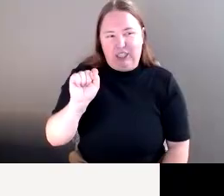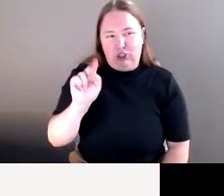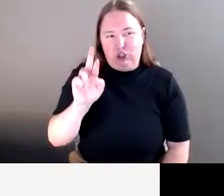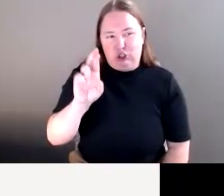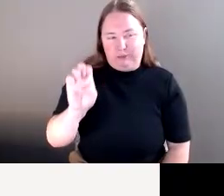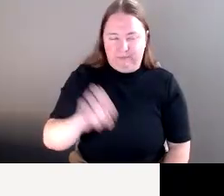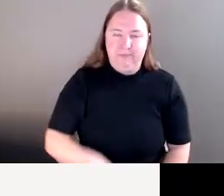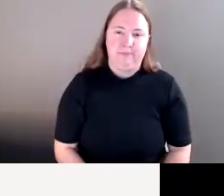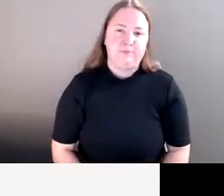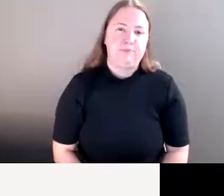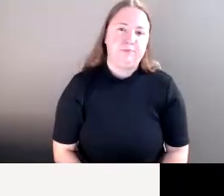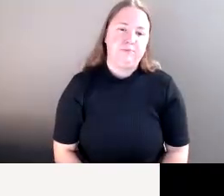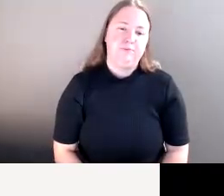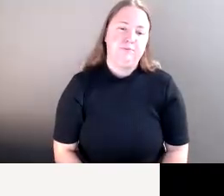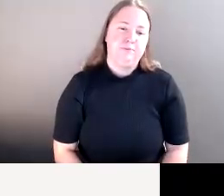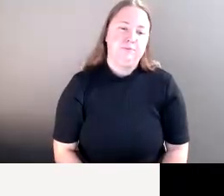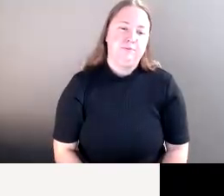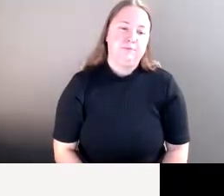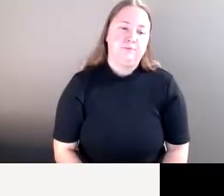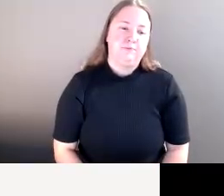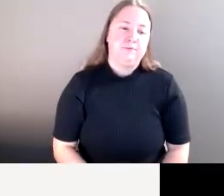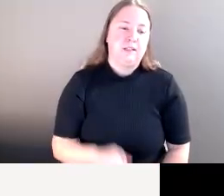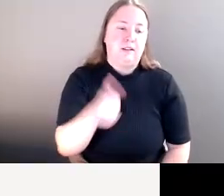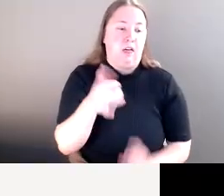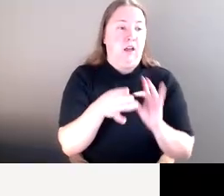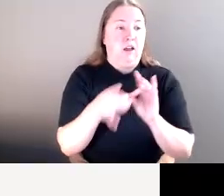Another thing about smart search as well